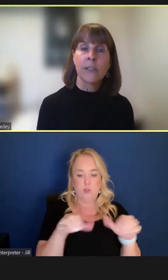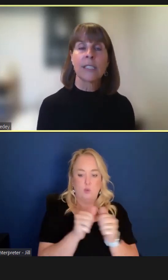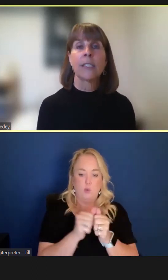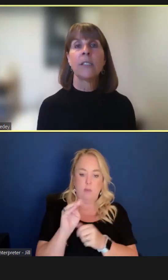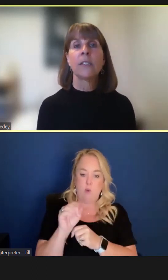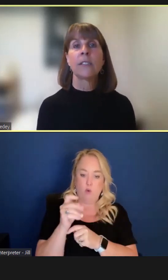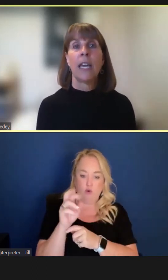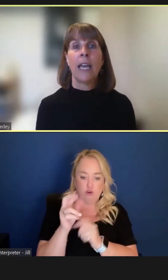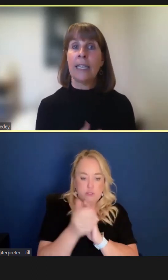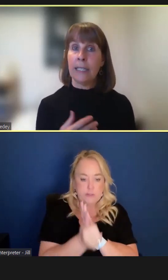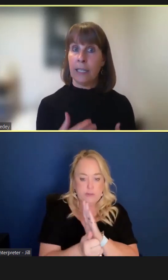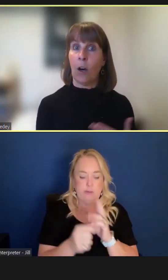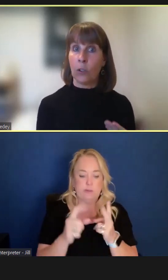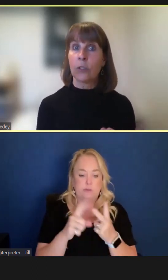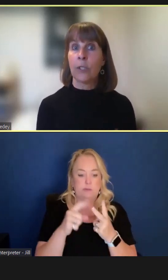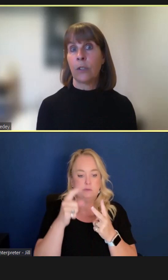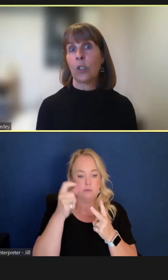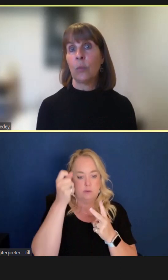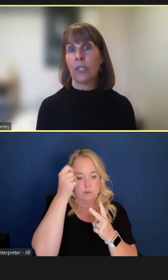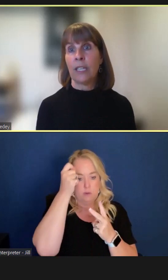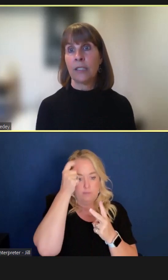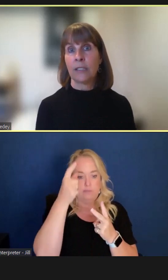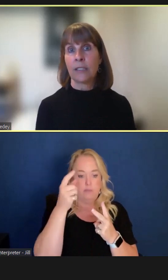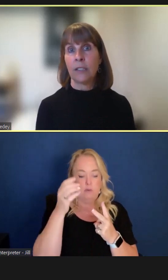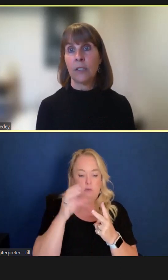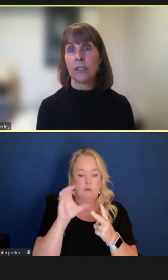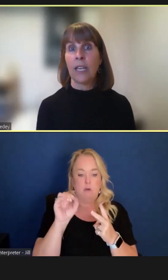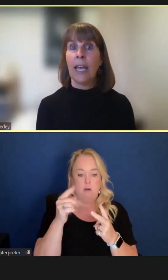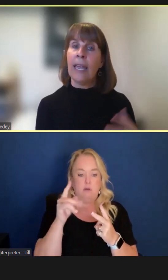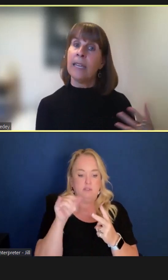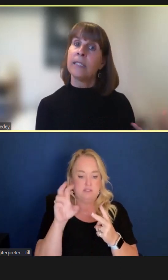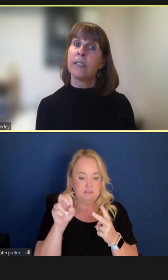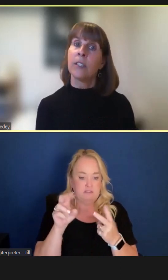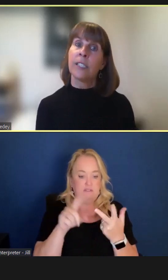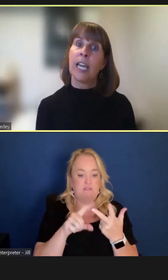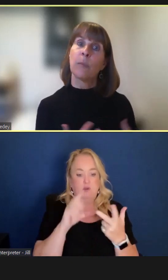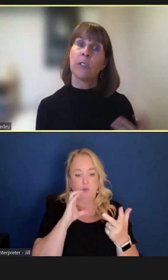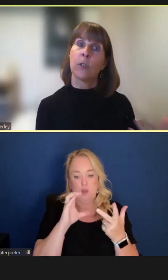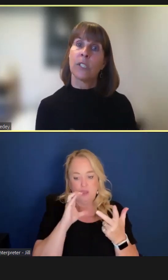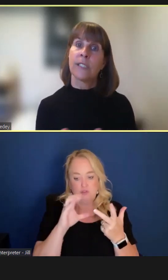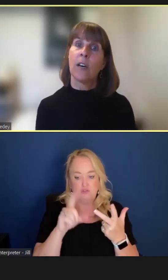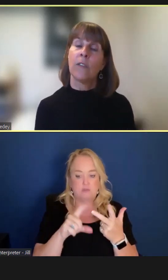skills and also in their communication skills and their adaptive or self-help